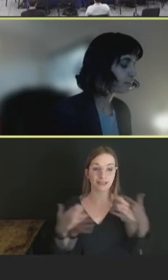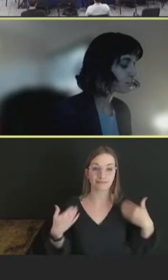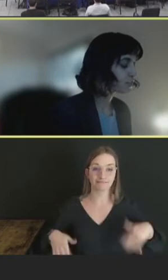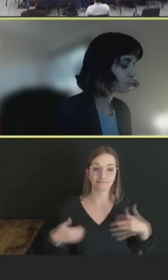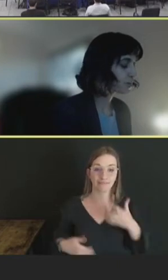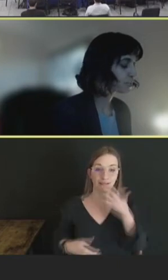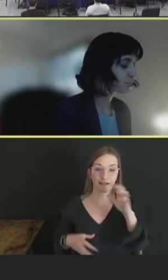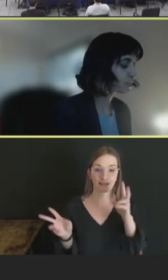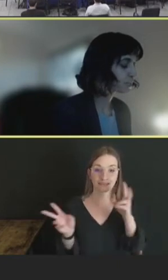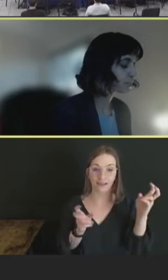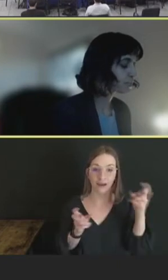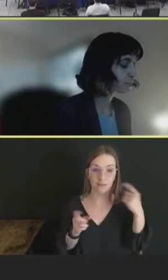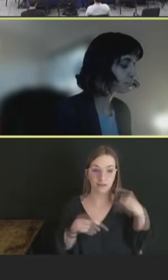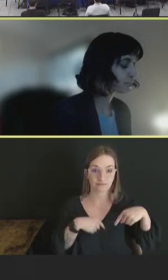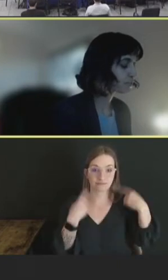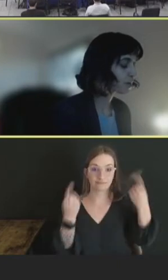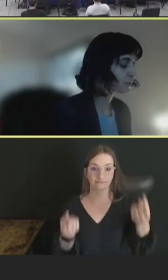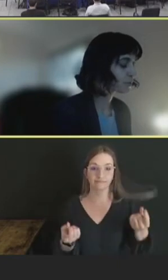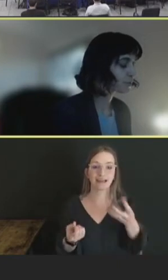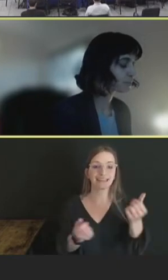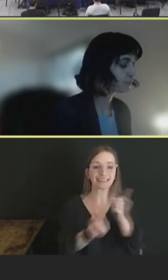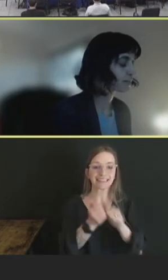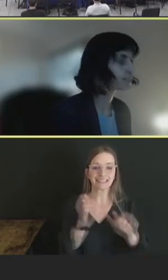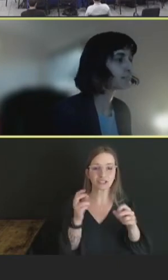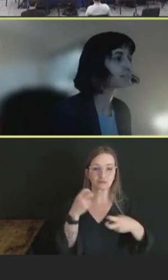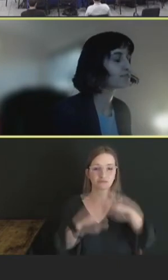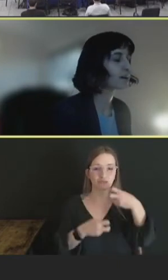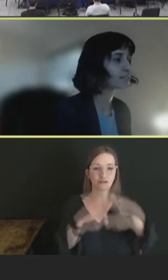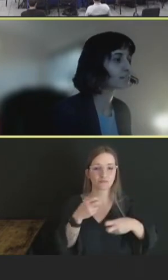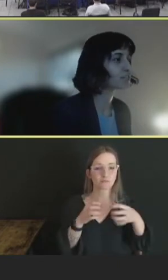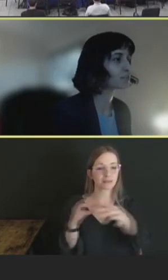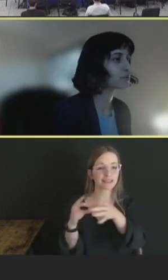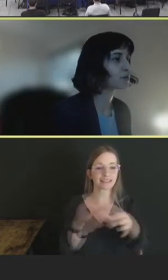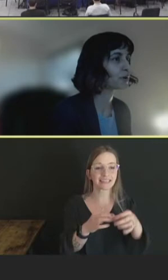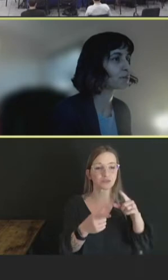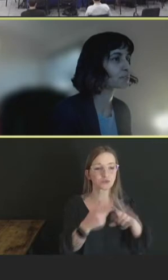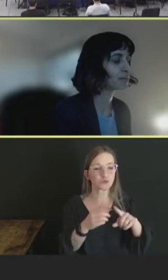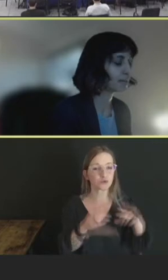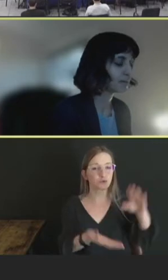each issue has been linked to reduced public trust in vaccines and vaccination programs.